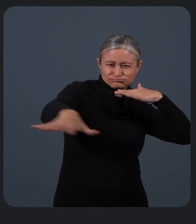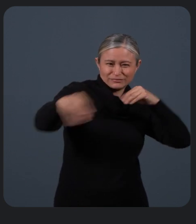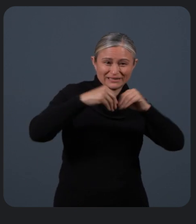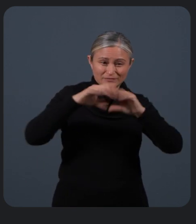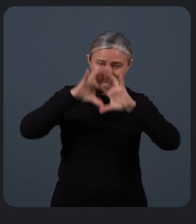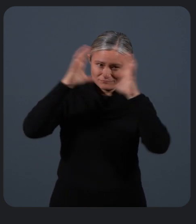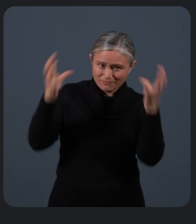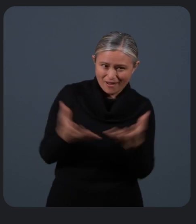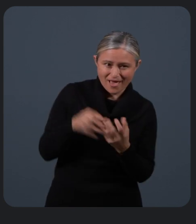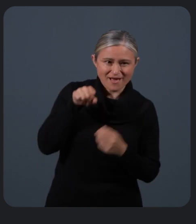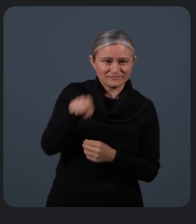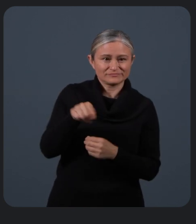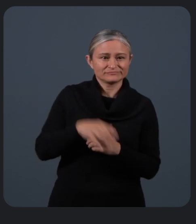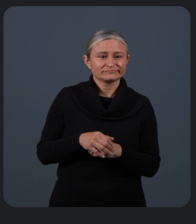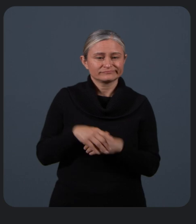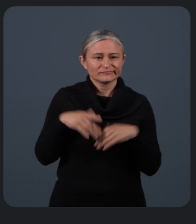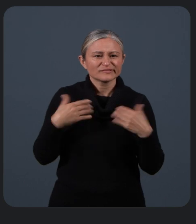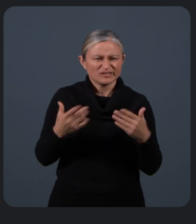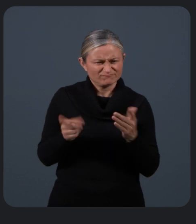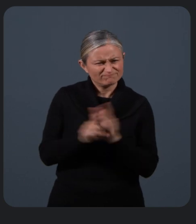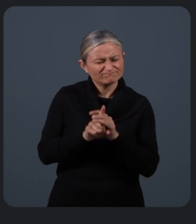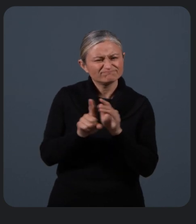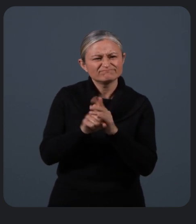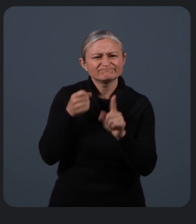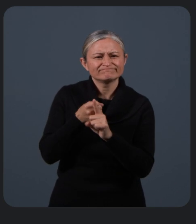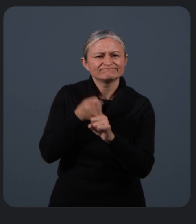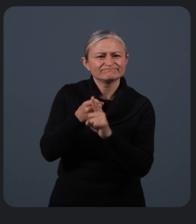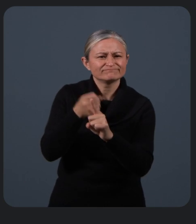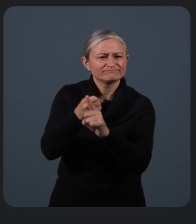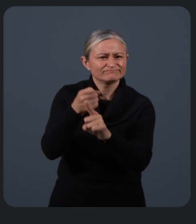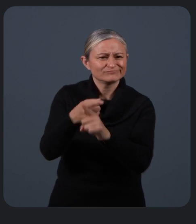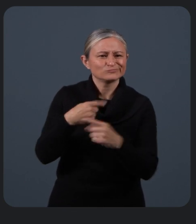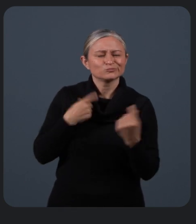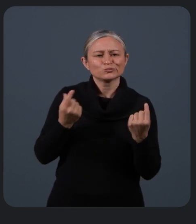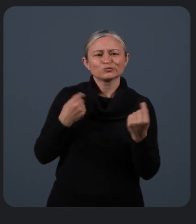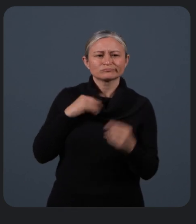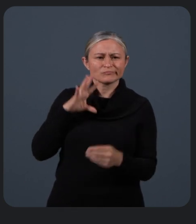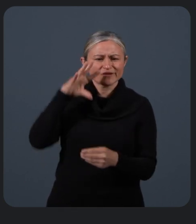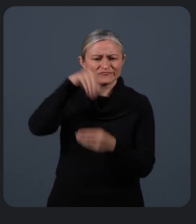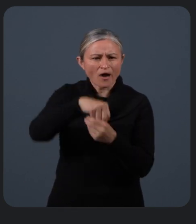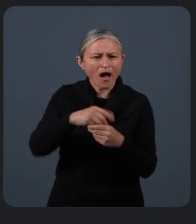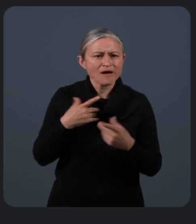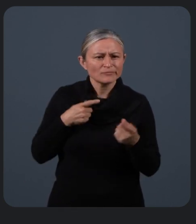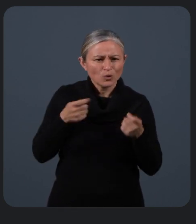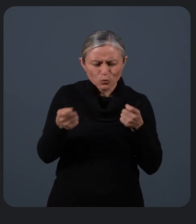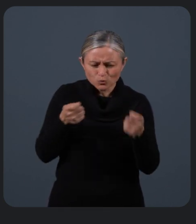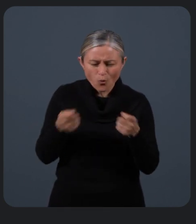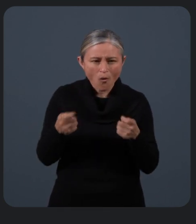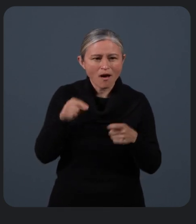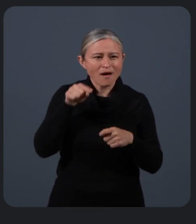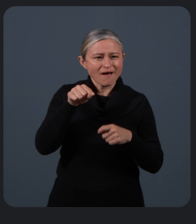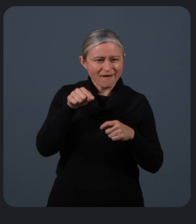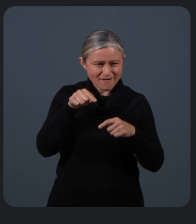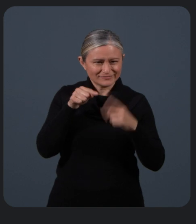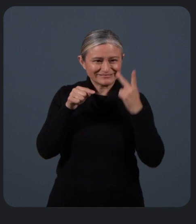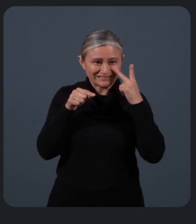There are a number of issues affecting it. The one I'm involved with is the control of crown of thorns starfish.